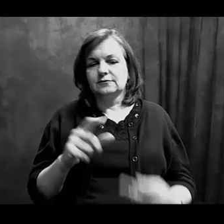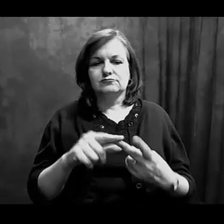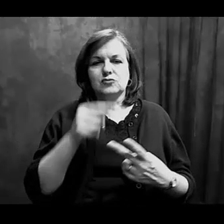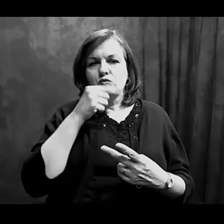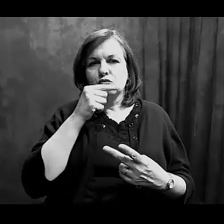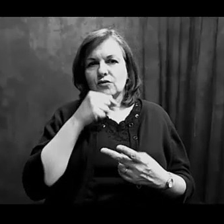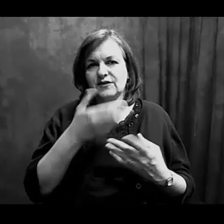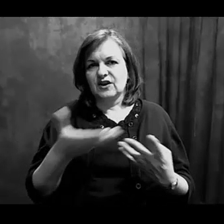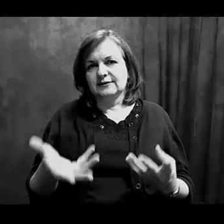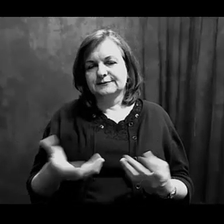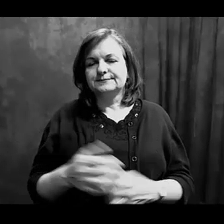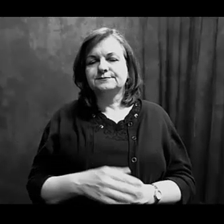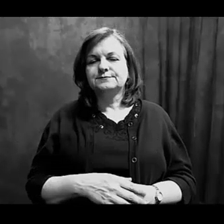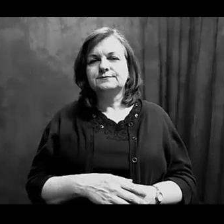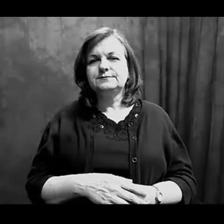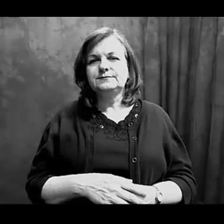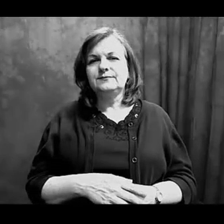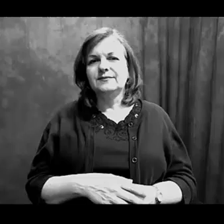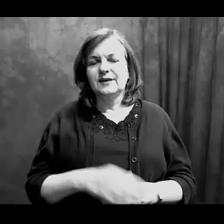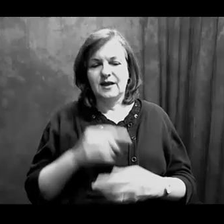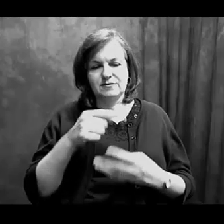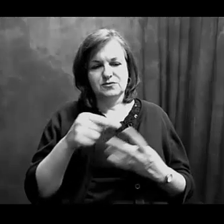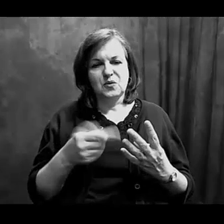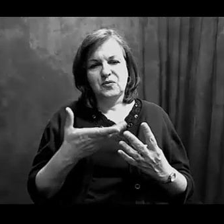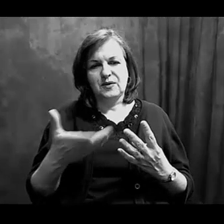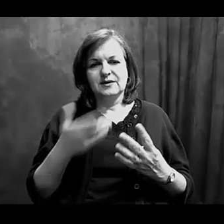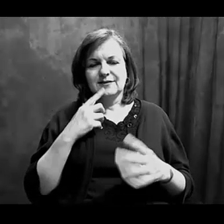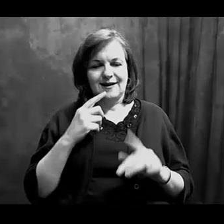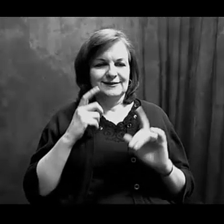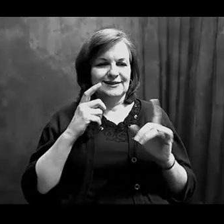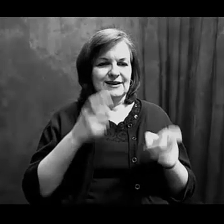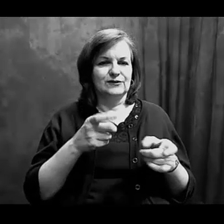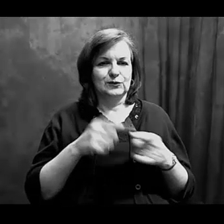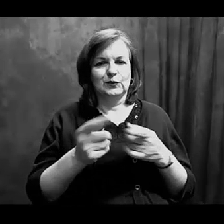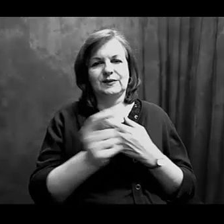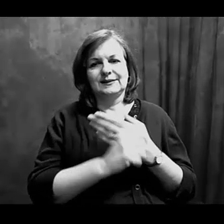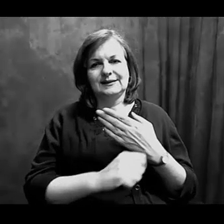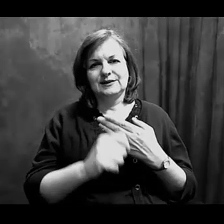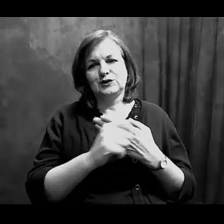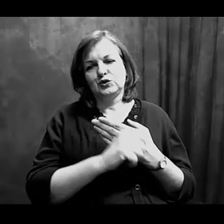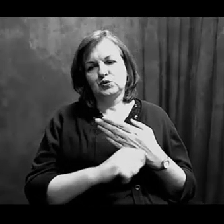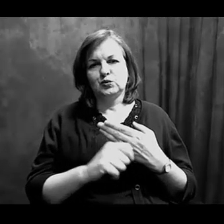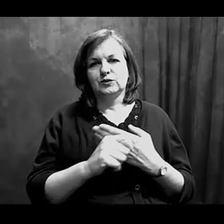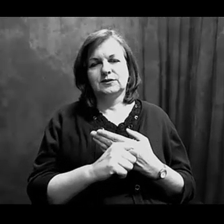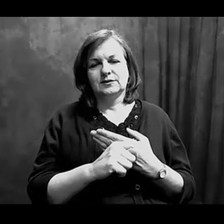so that we can supply those surrounding tissues with this